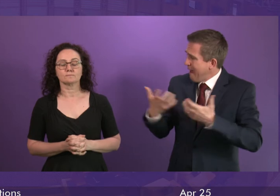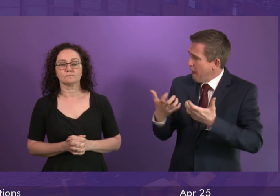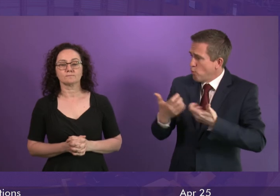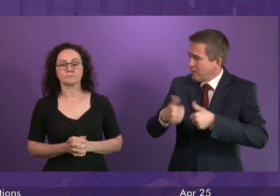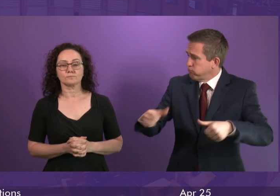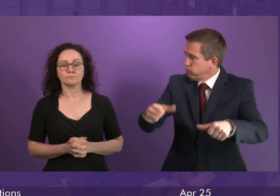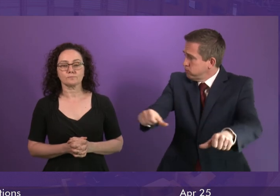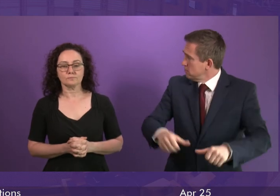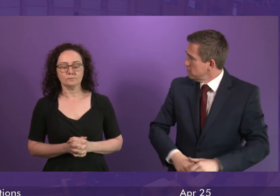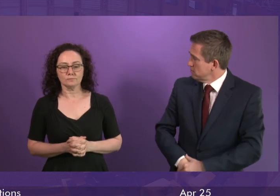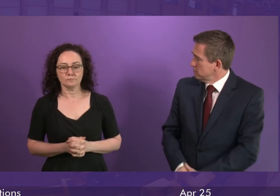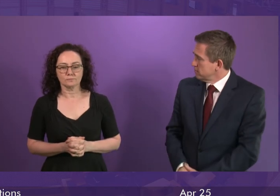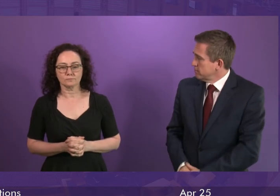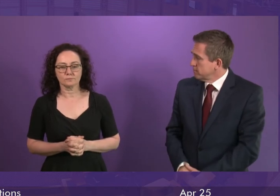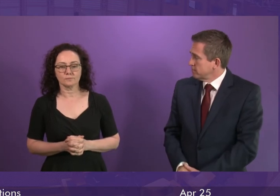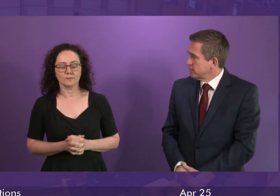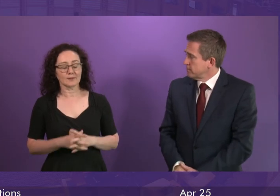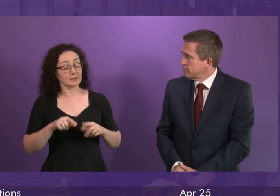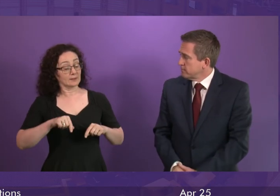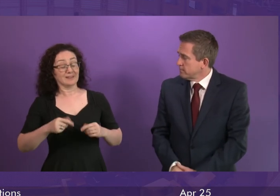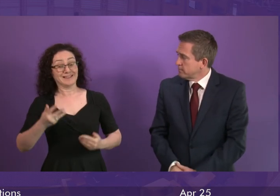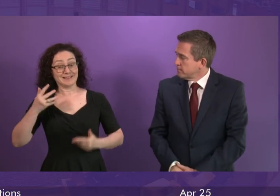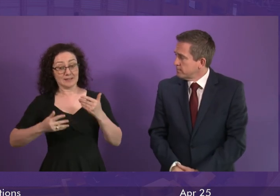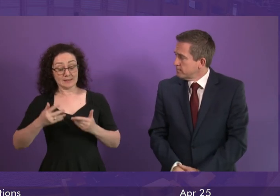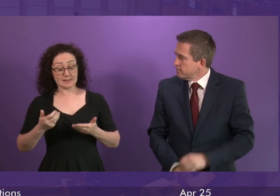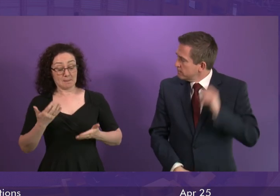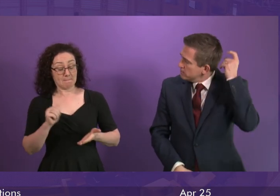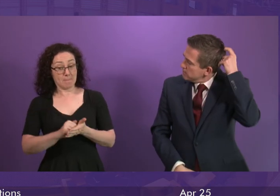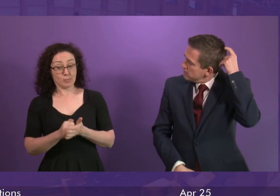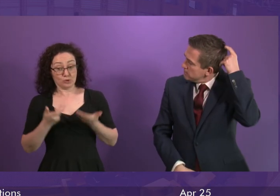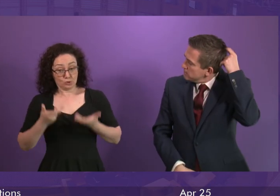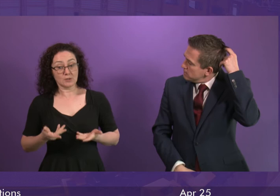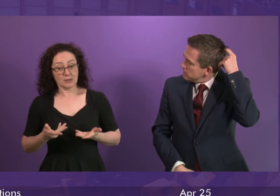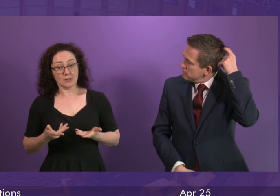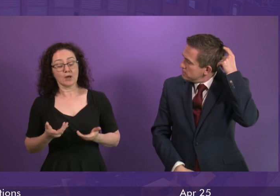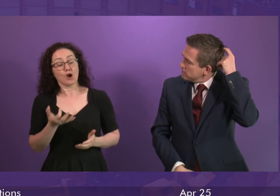taken? The First Minister (Nicola Sturgeon): The statistics that have been published today by UNICEF are taken from the World Health